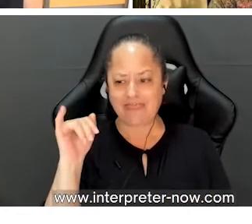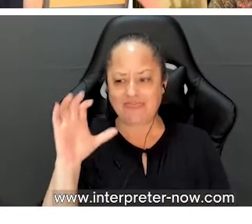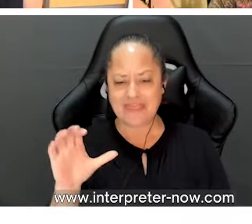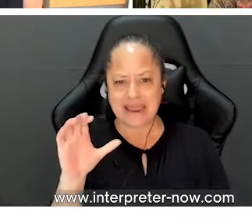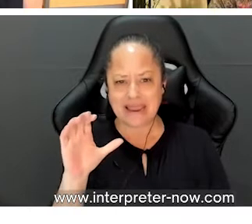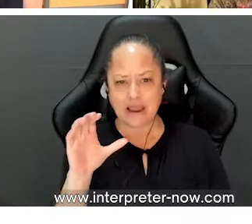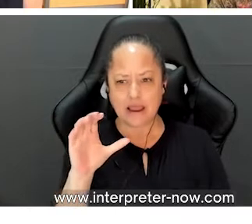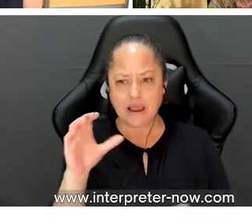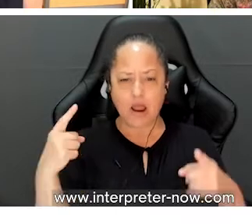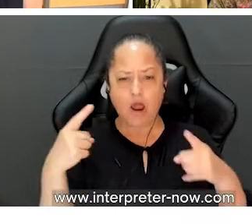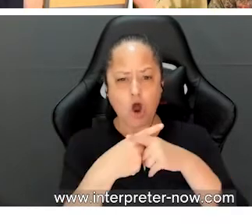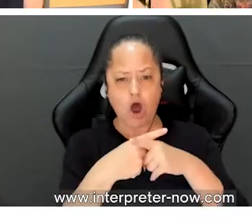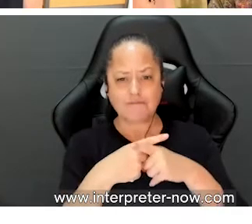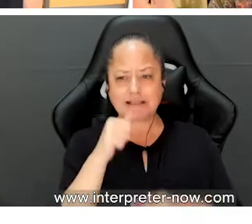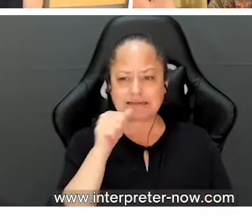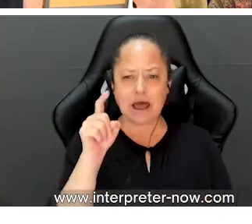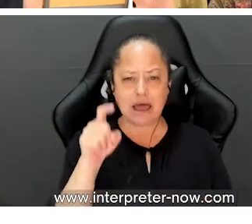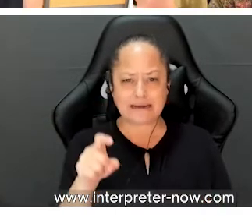a Muslim one.